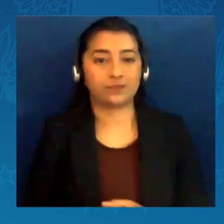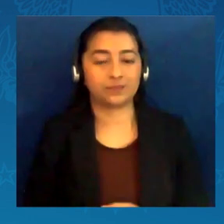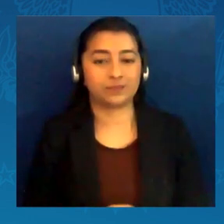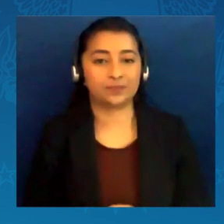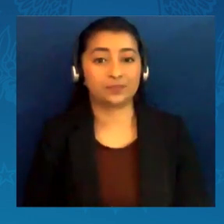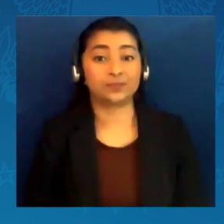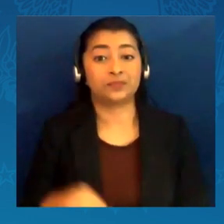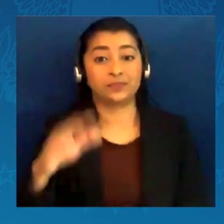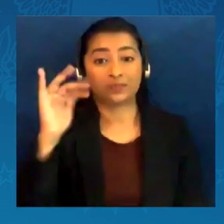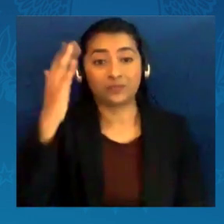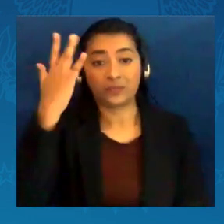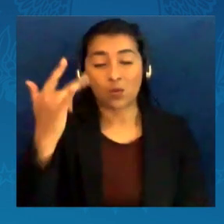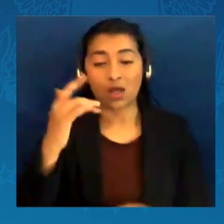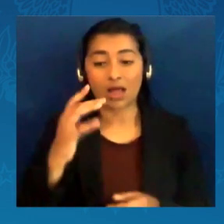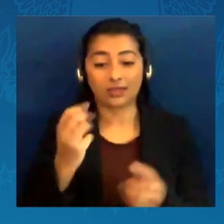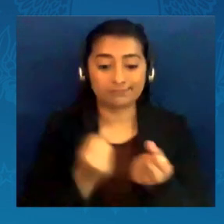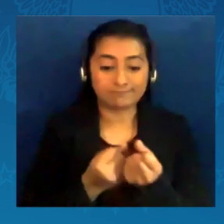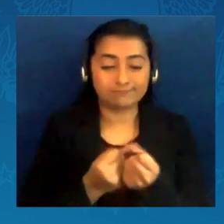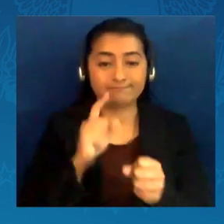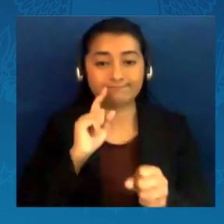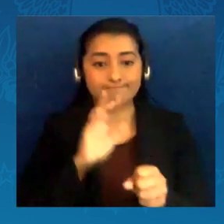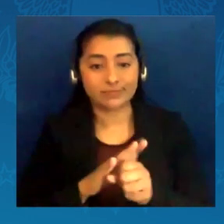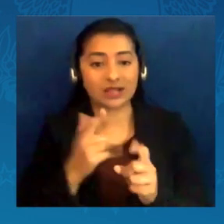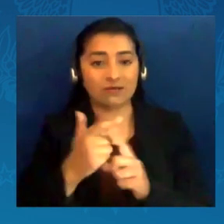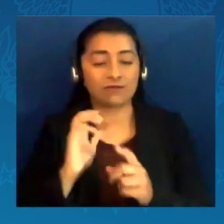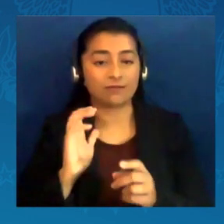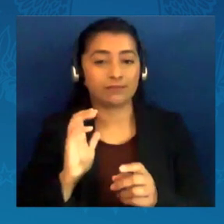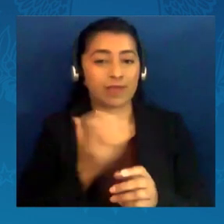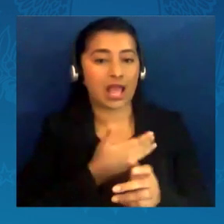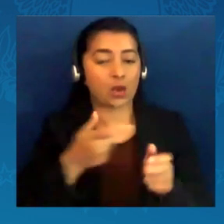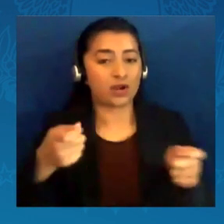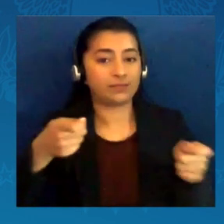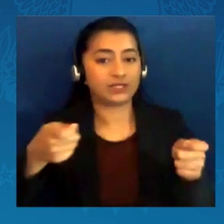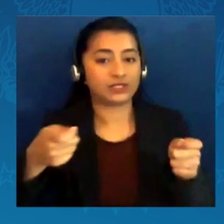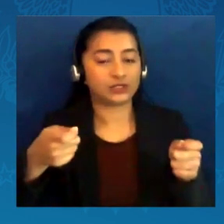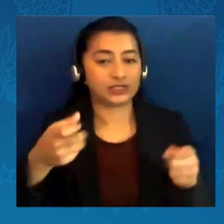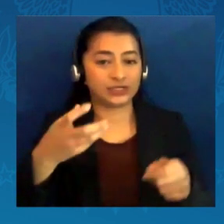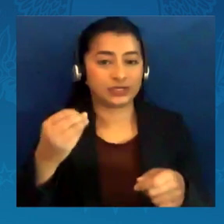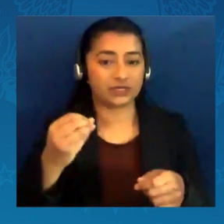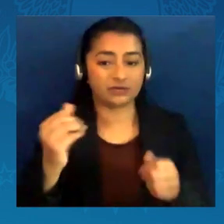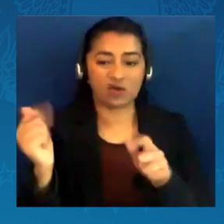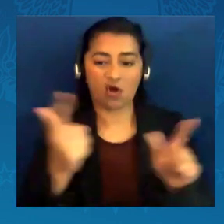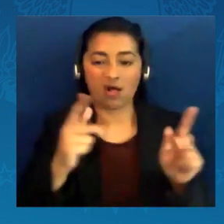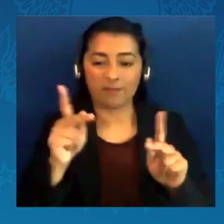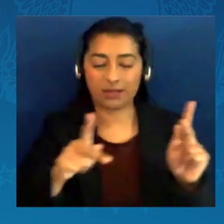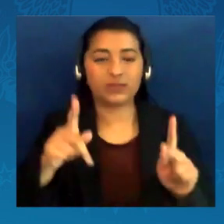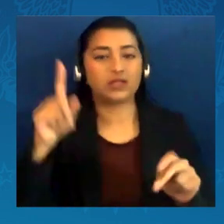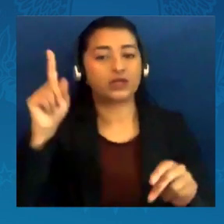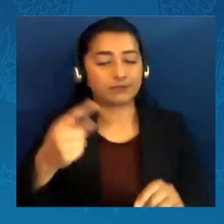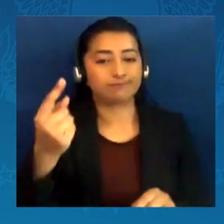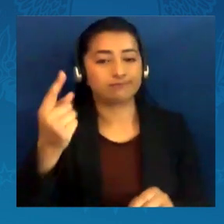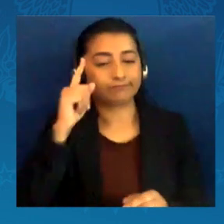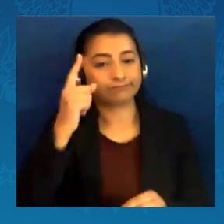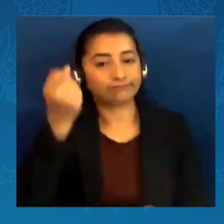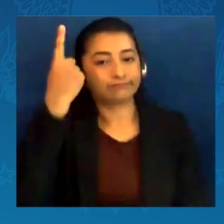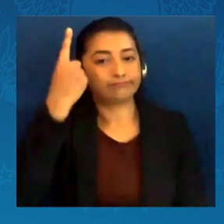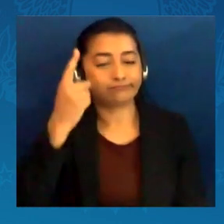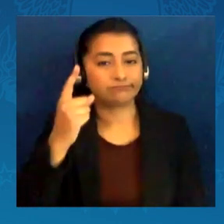and all people should understand the significance of our HBCUs. So with that, I am so happy and proud